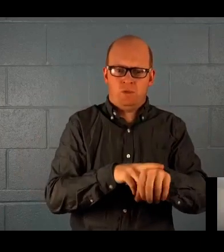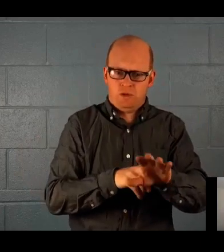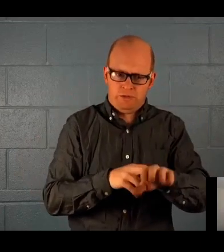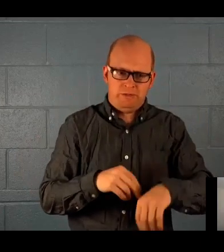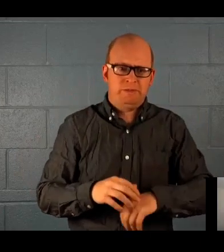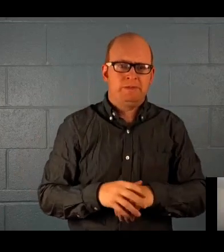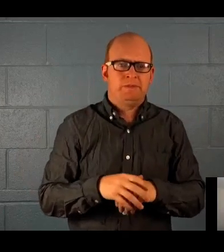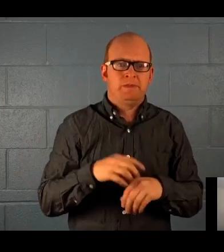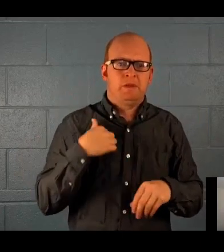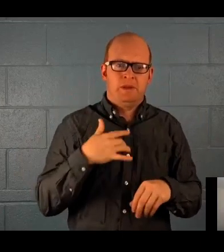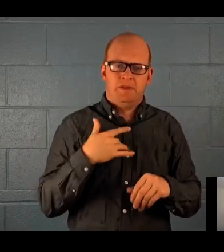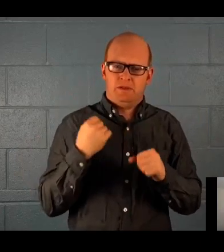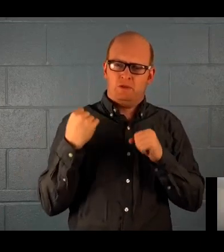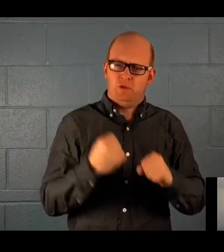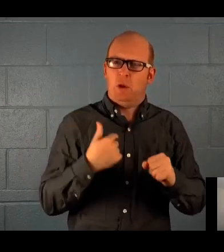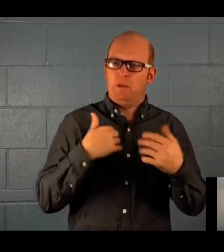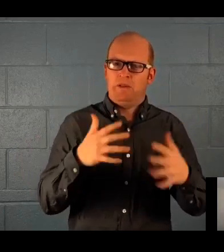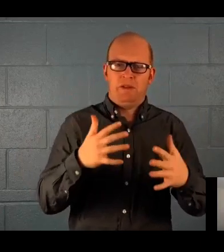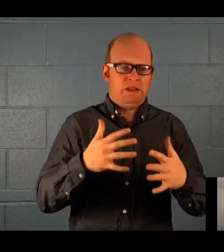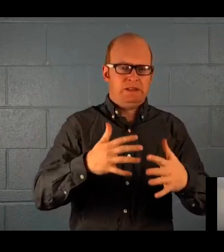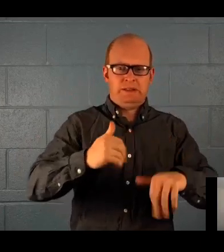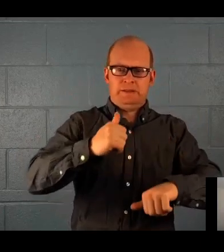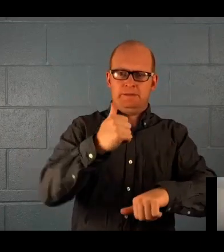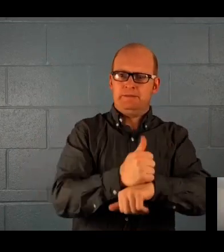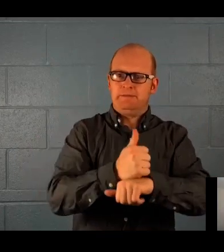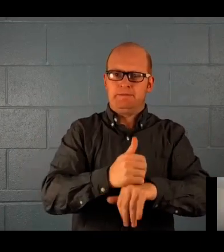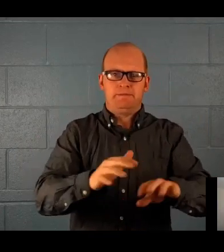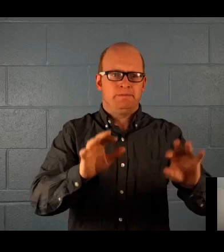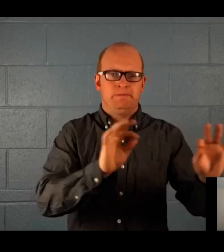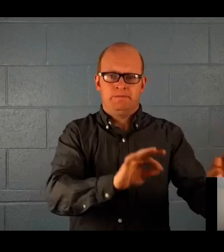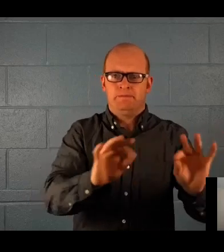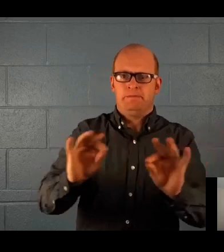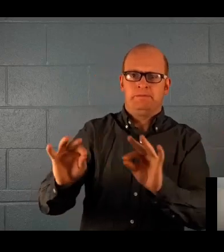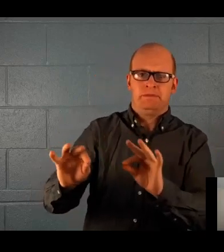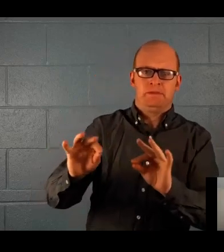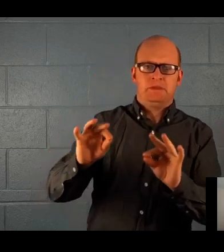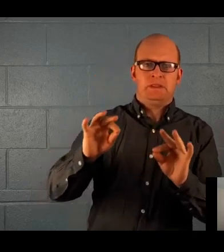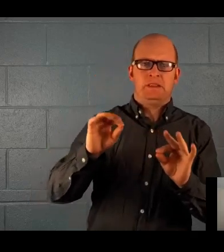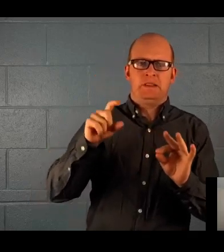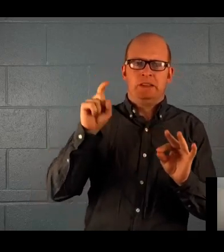So we felt strongly that we had laid the groundwork, at this point, for development of an AAV based treatment